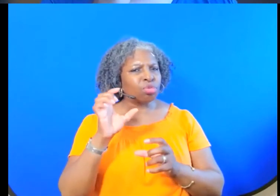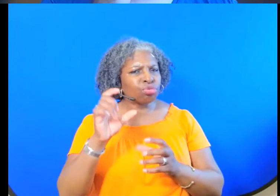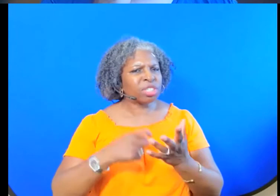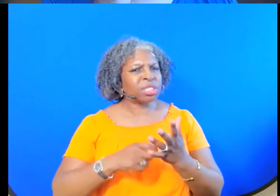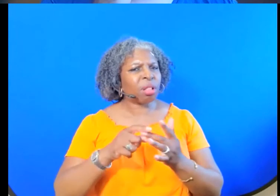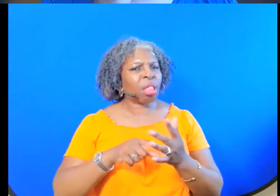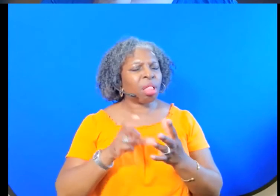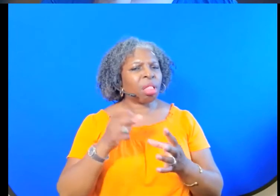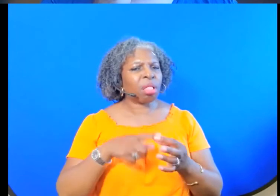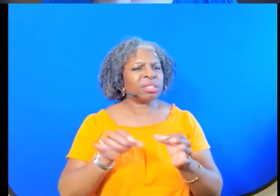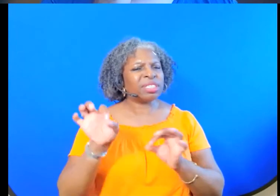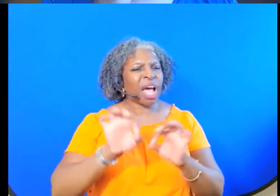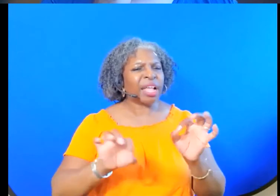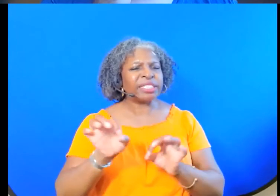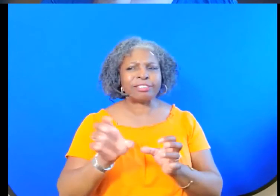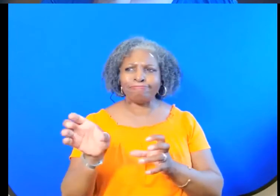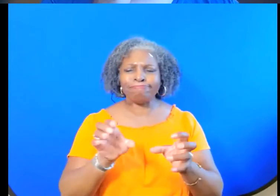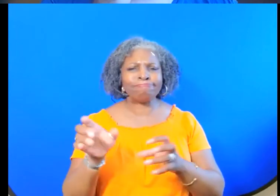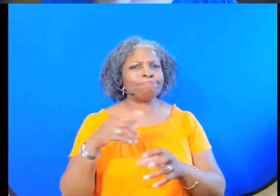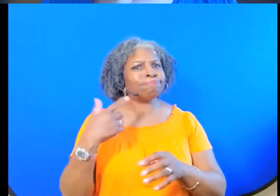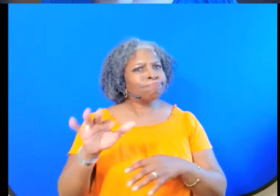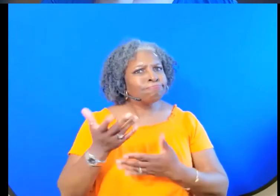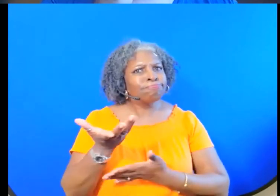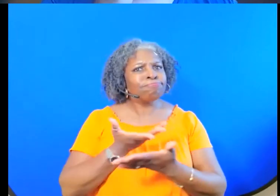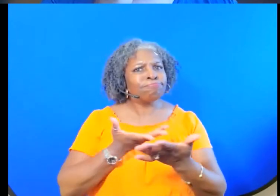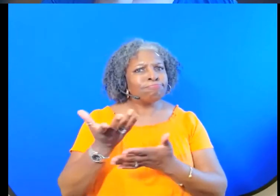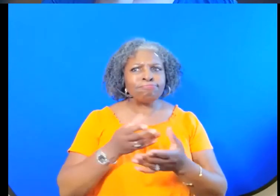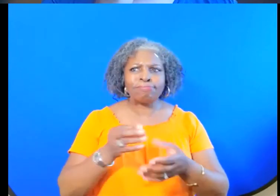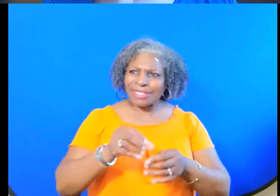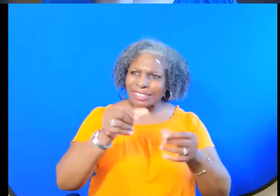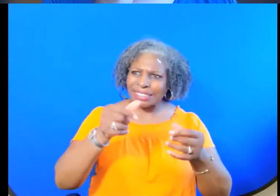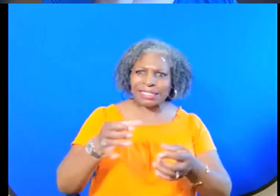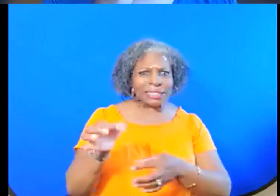seeds and planting them in the city and like what this stage could actually due for thinking